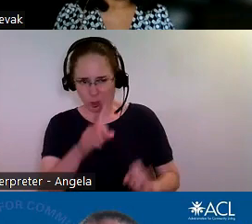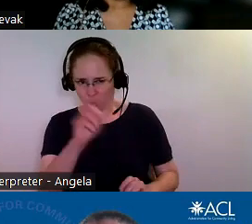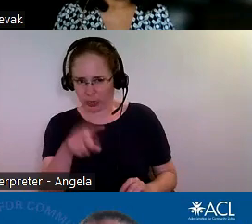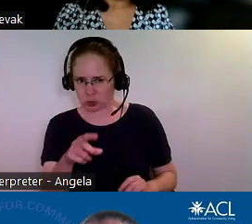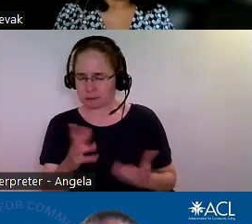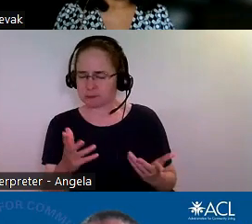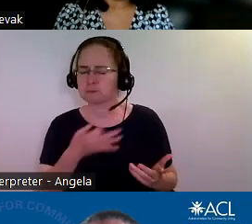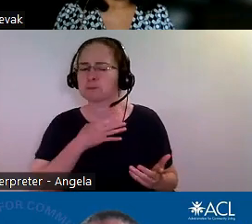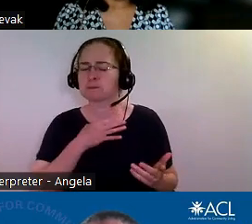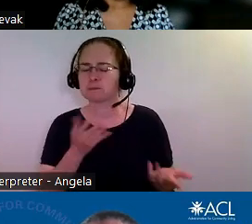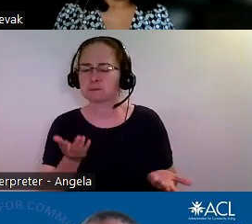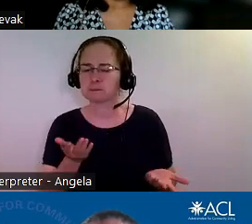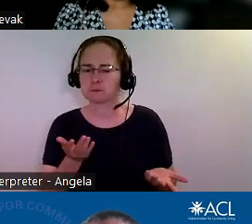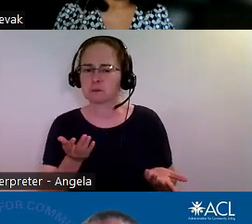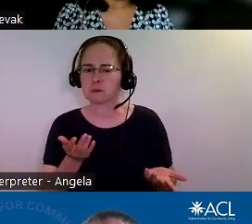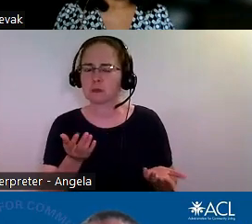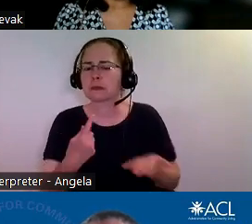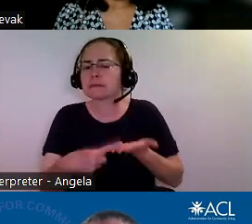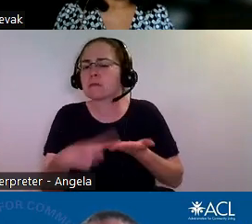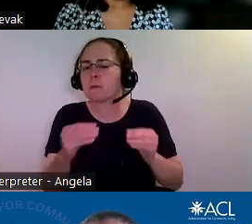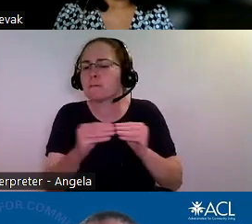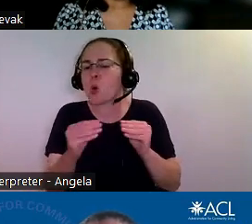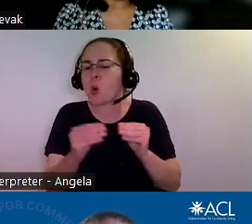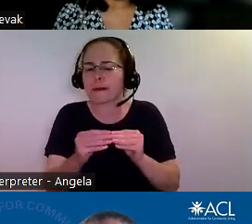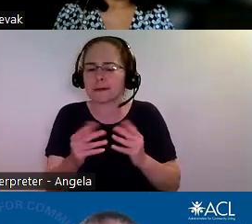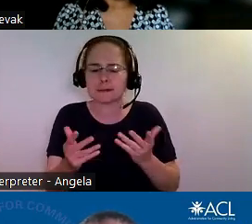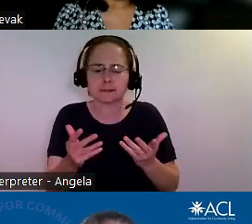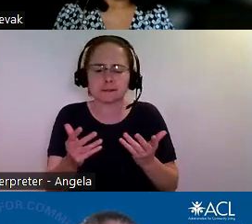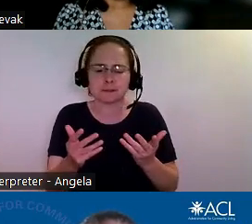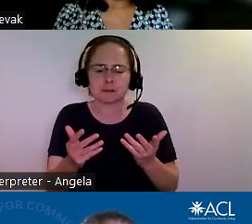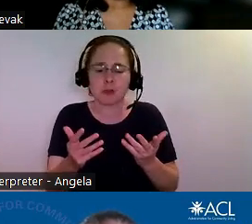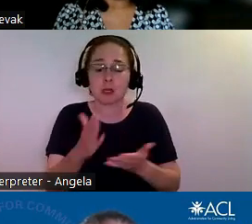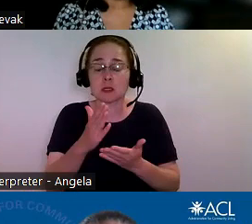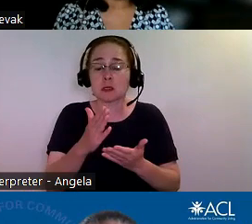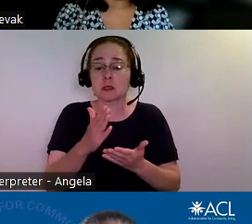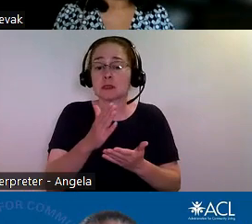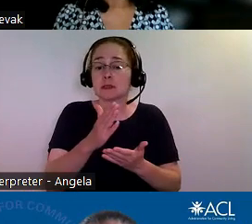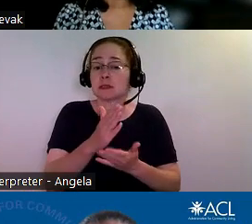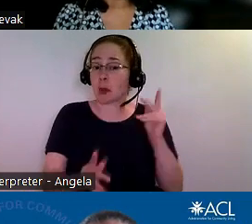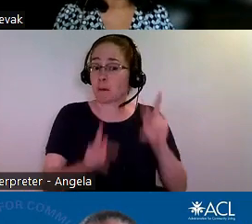can you touch on more on some individuals not identifying as having a disability? Did